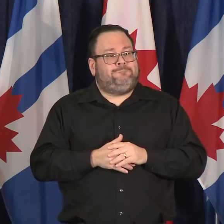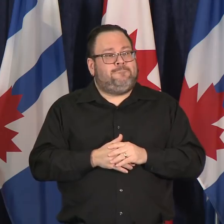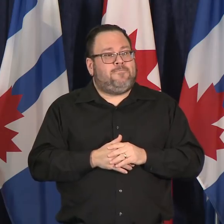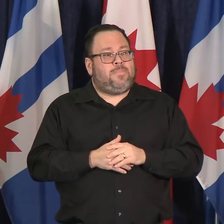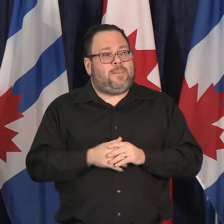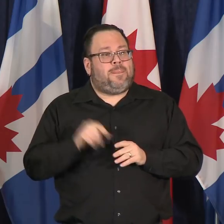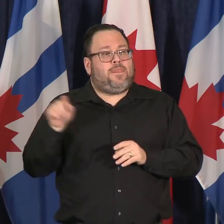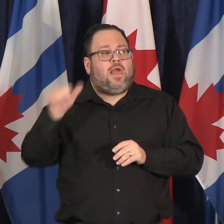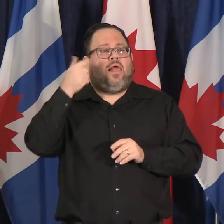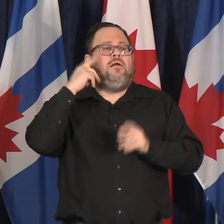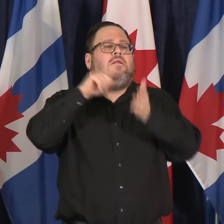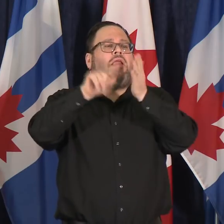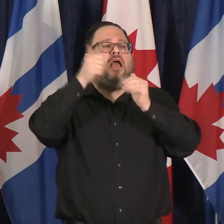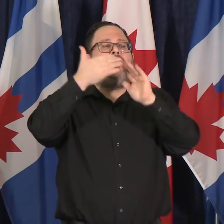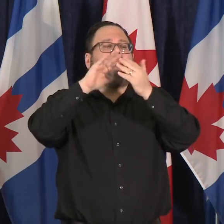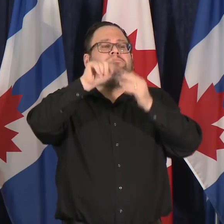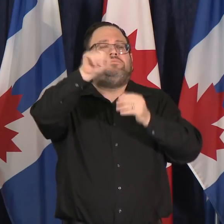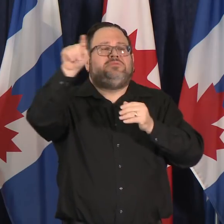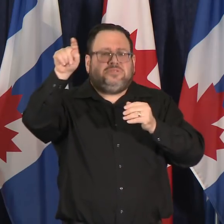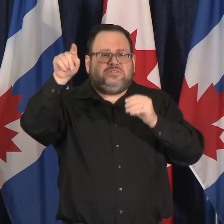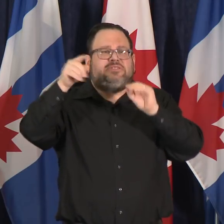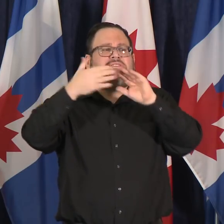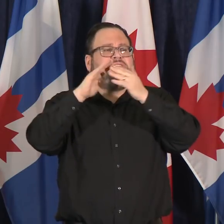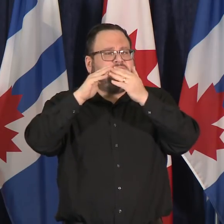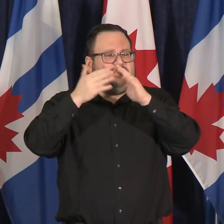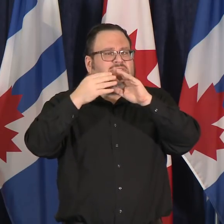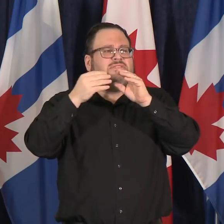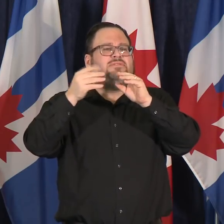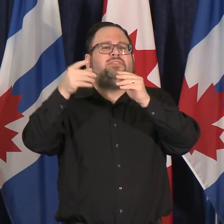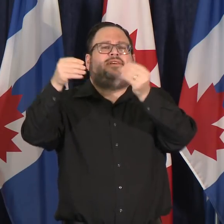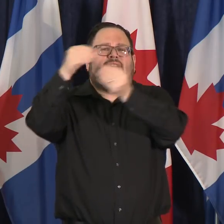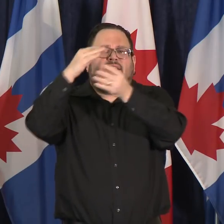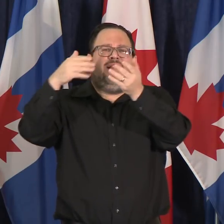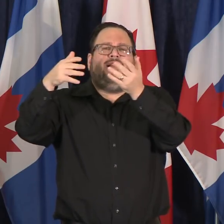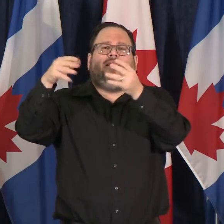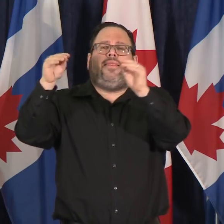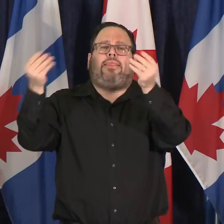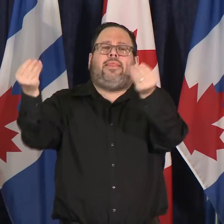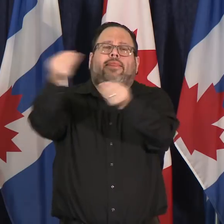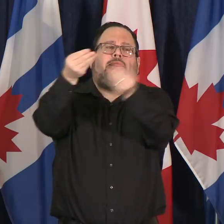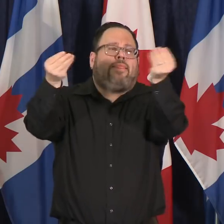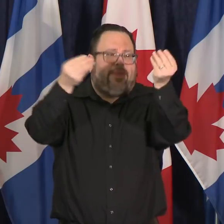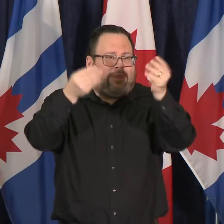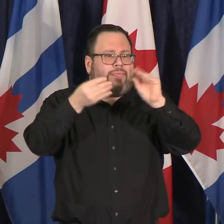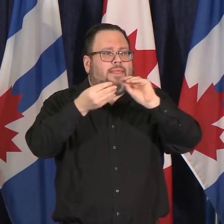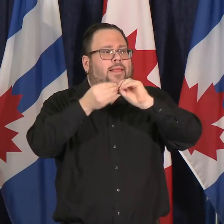cases and as they see more community transmission in fact it becomes very